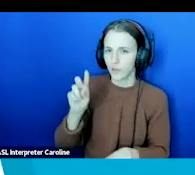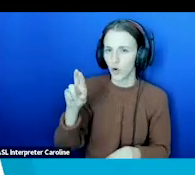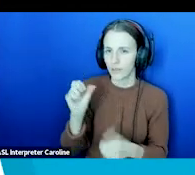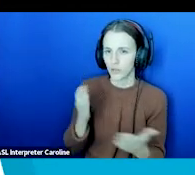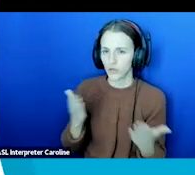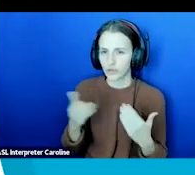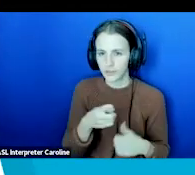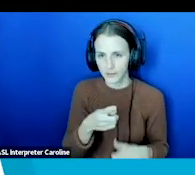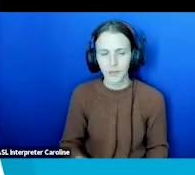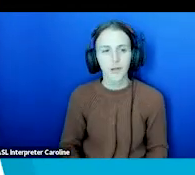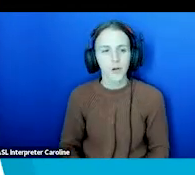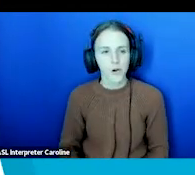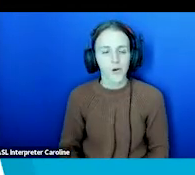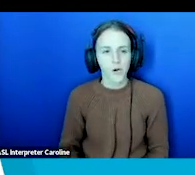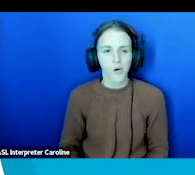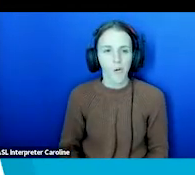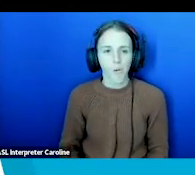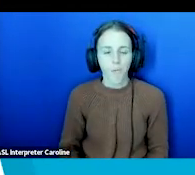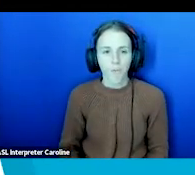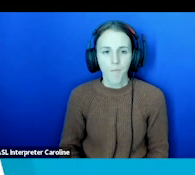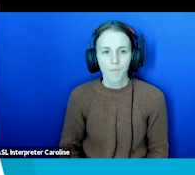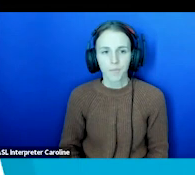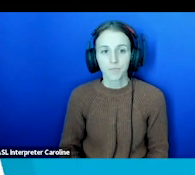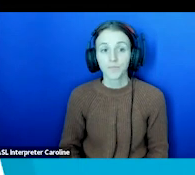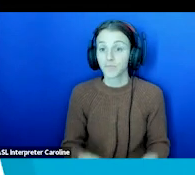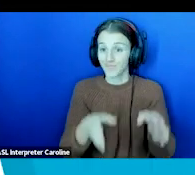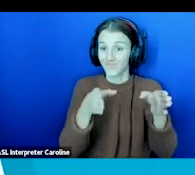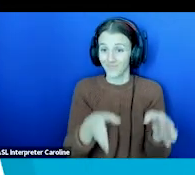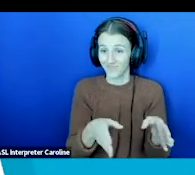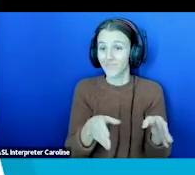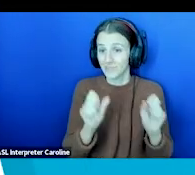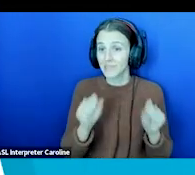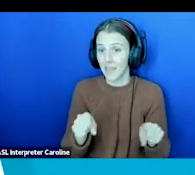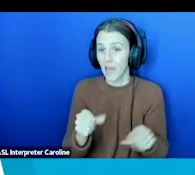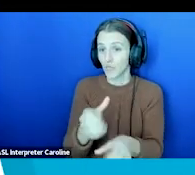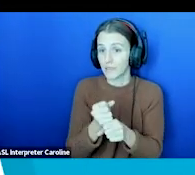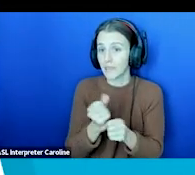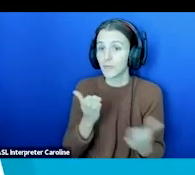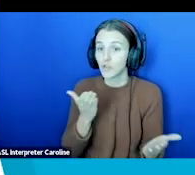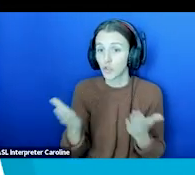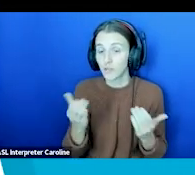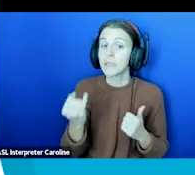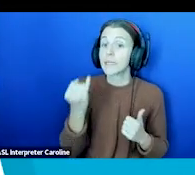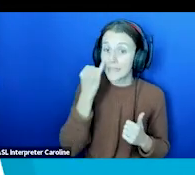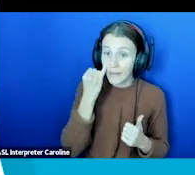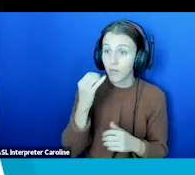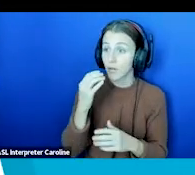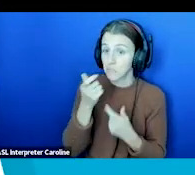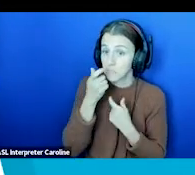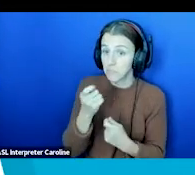SLIDE, WE ARE LOOKING AT WHO IS ELIGIBLE TO RECEIVE DRS SERVICES. INDIVIDUALS